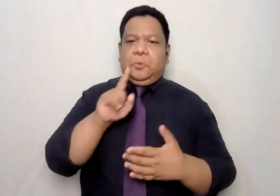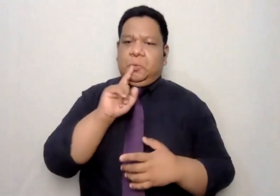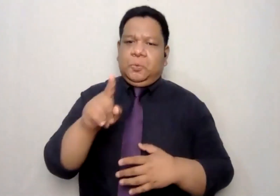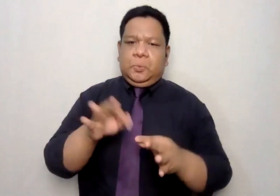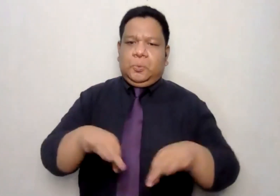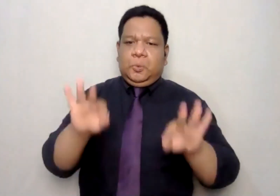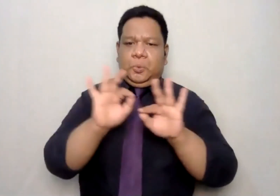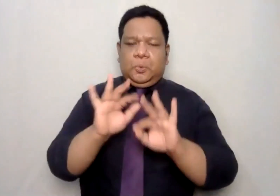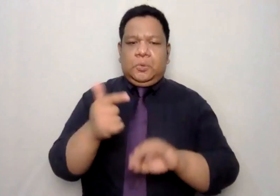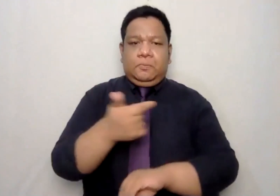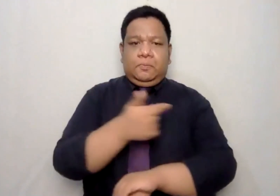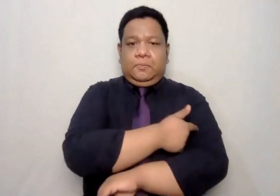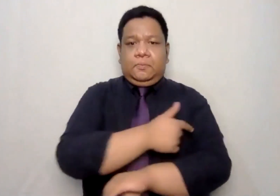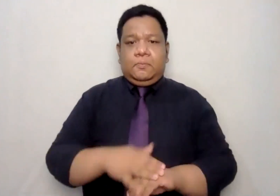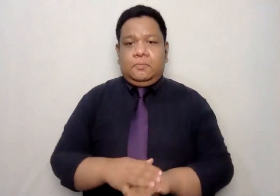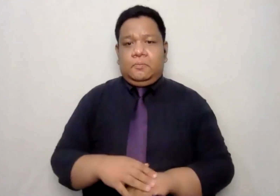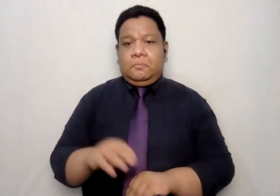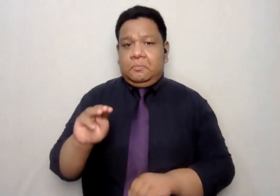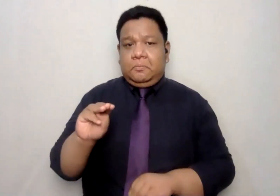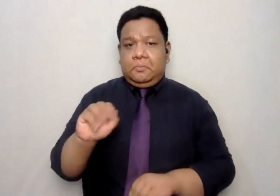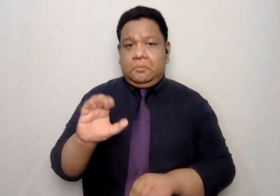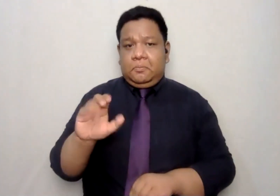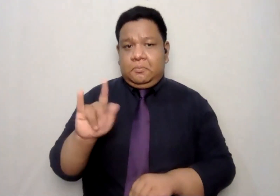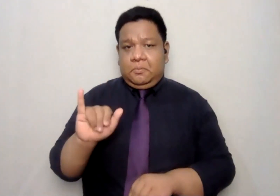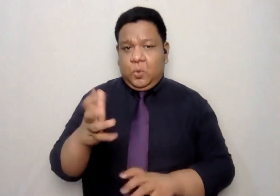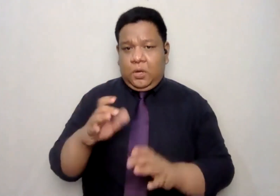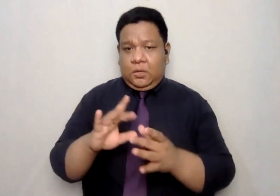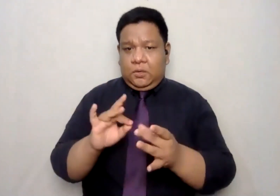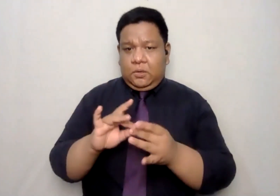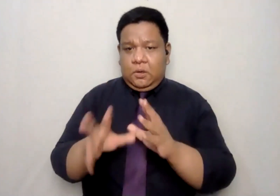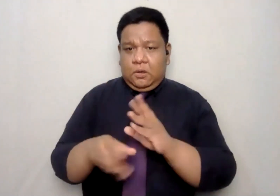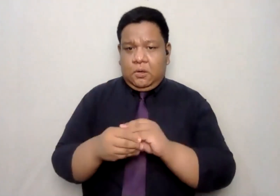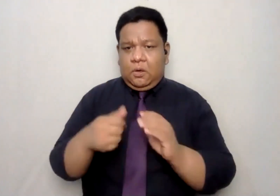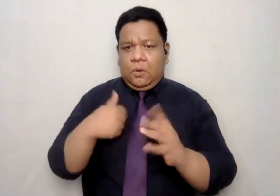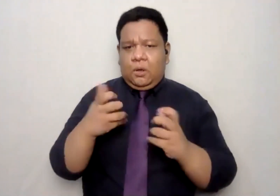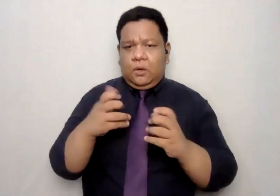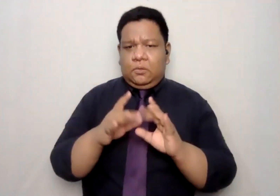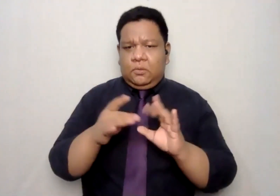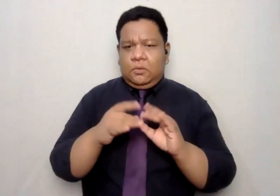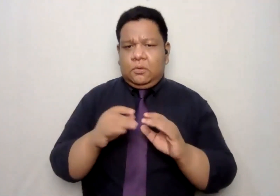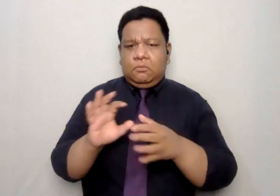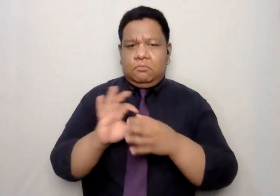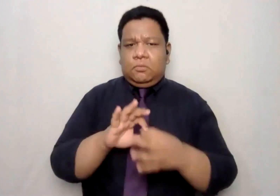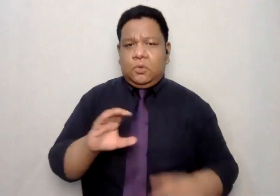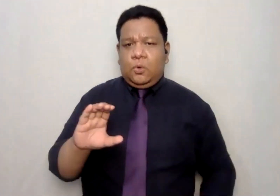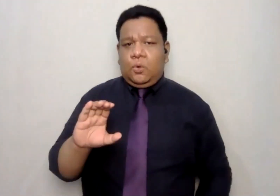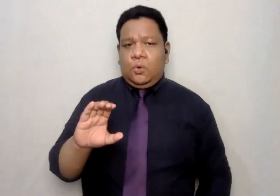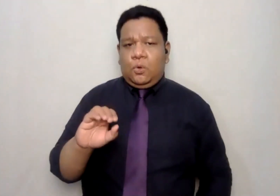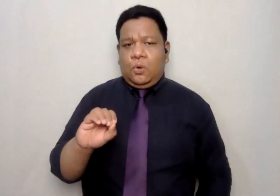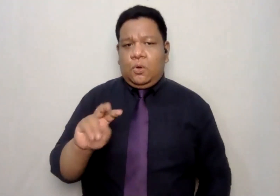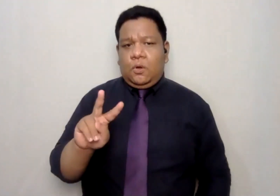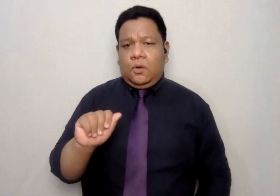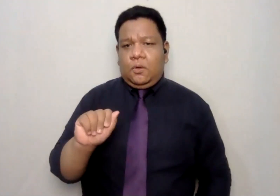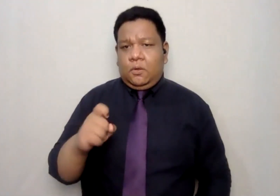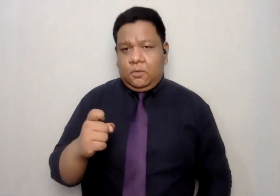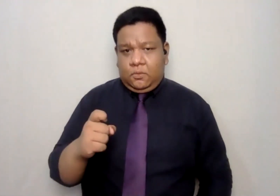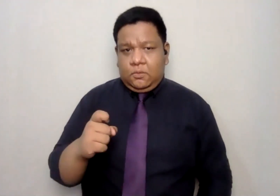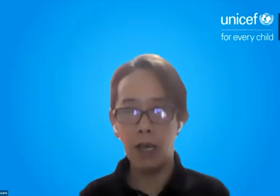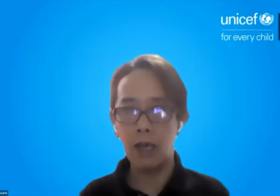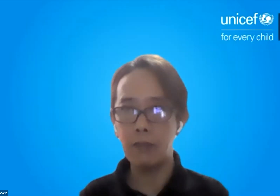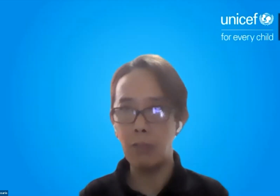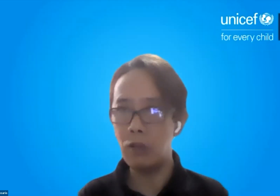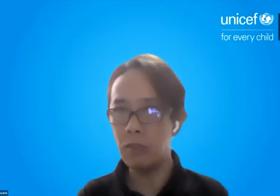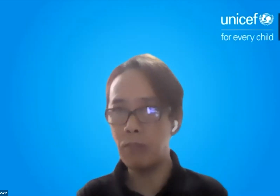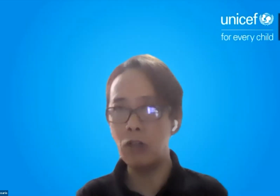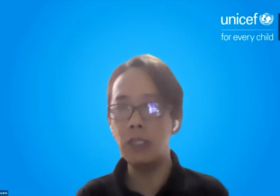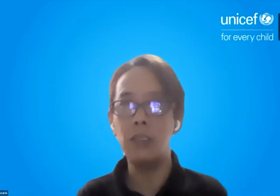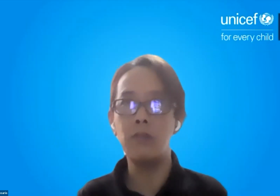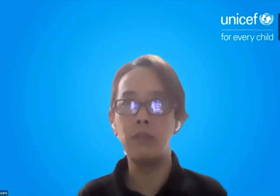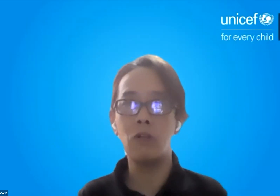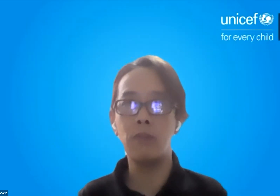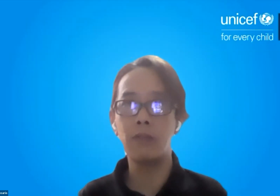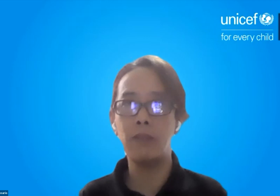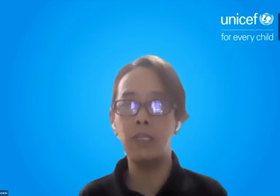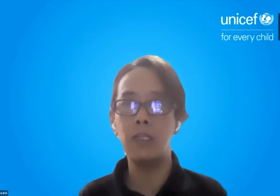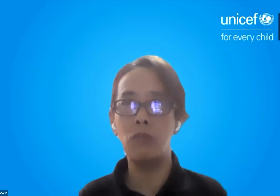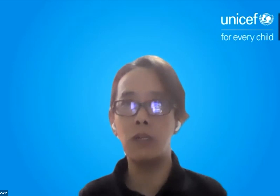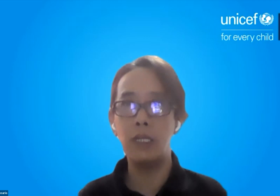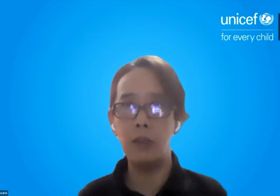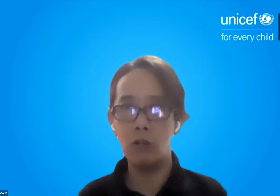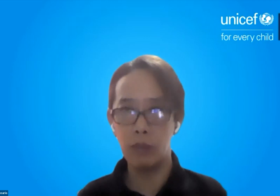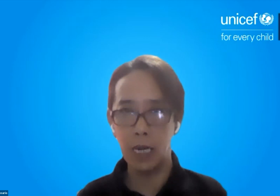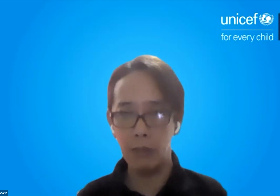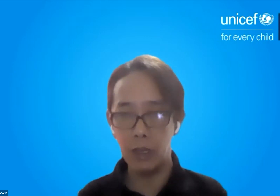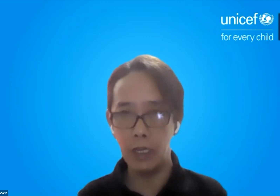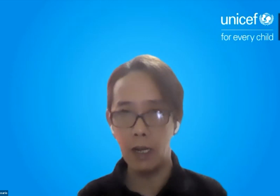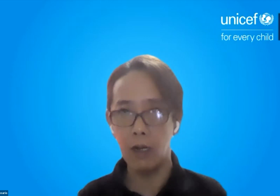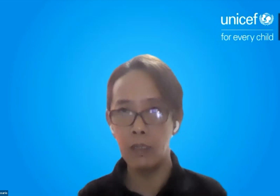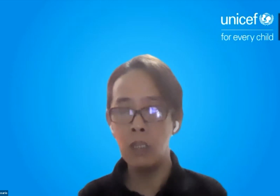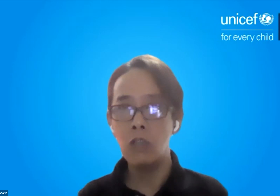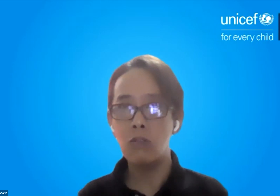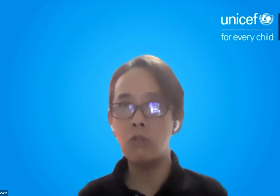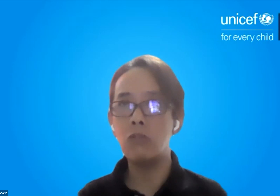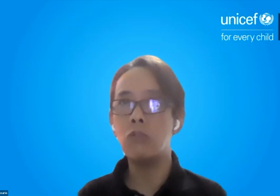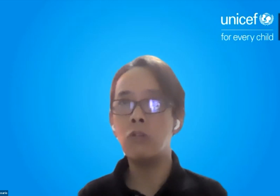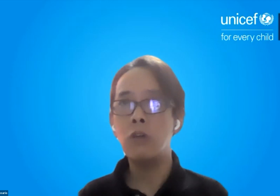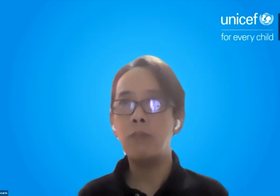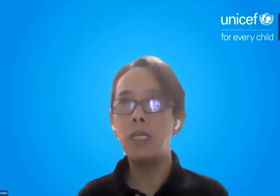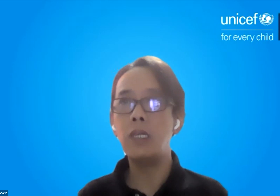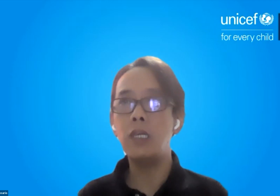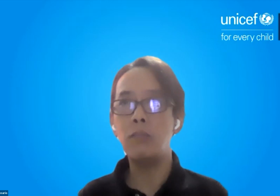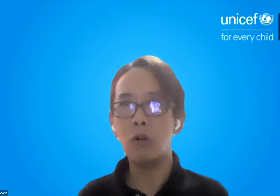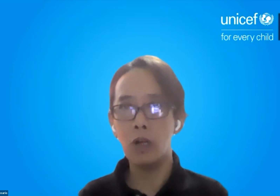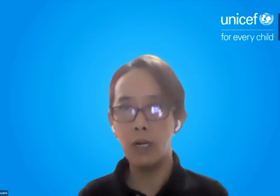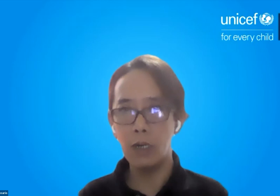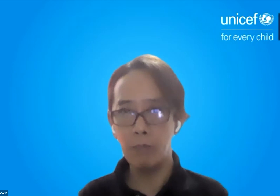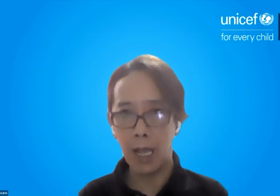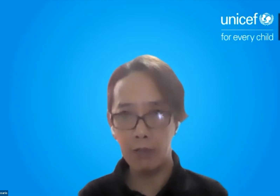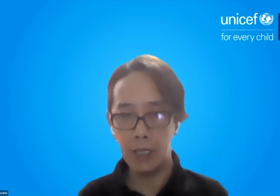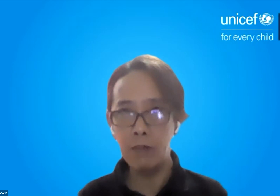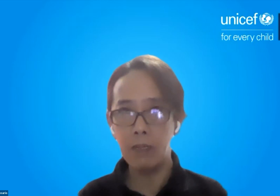And then Macky, what I want to say about the Covax facility is that we in UNICEF, along with the other UN agencies in the Covax facility, we’re really also trying very hard to bring in more vaccines.